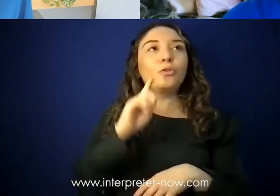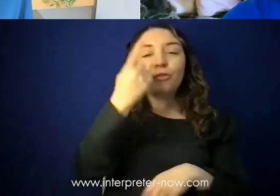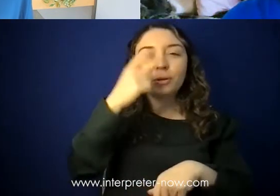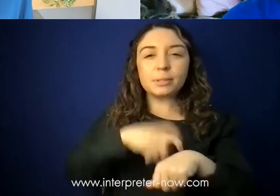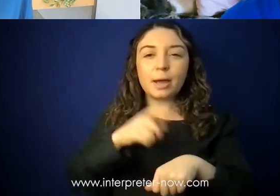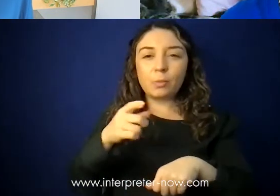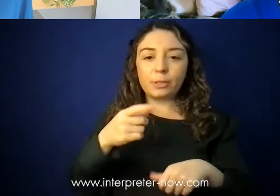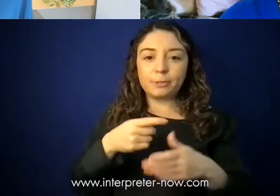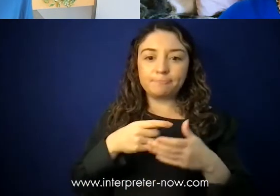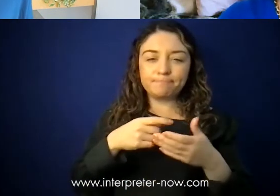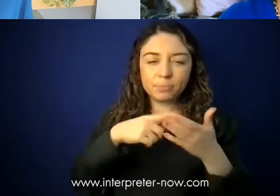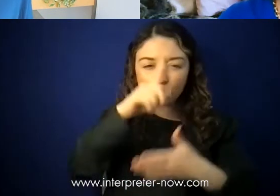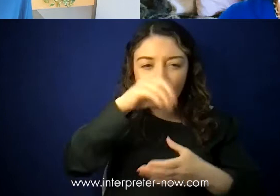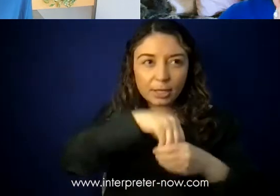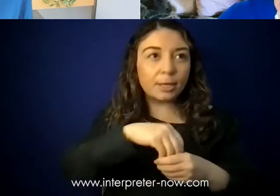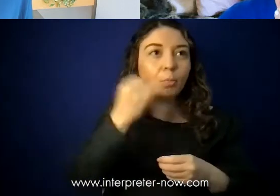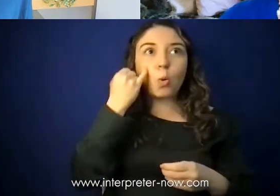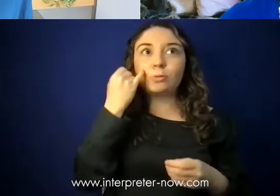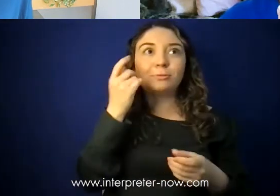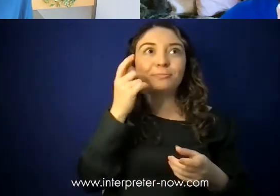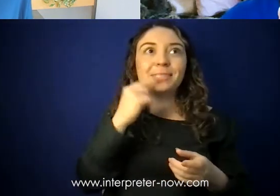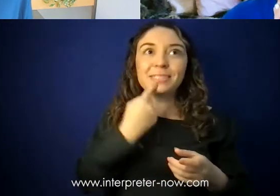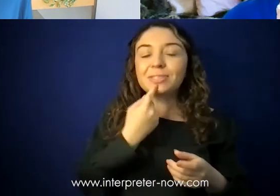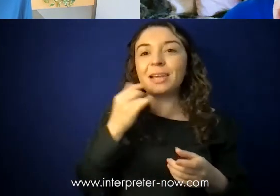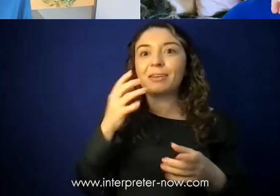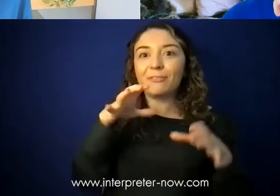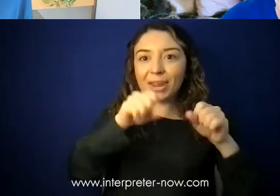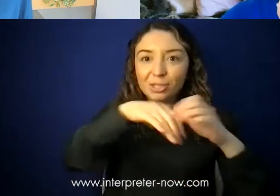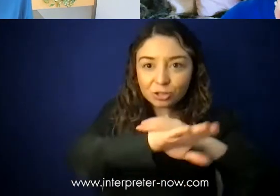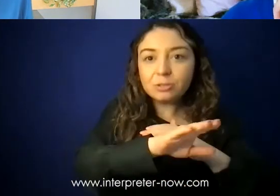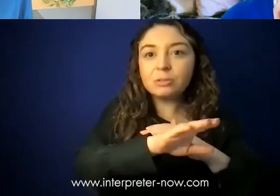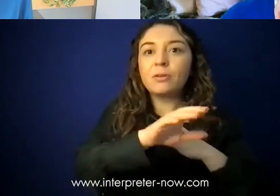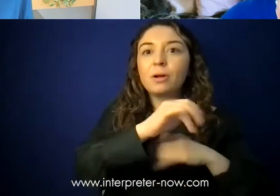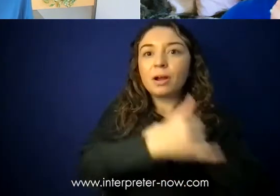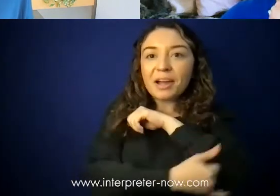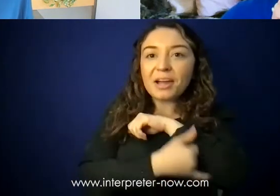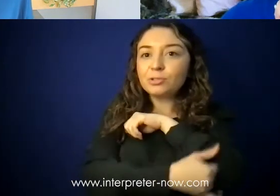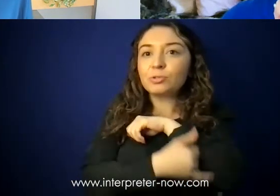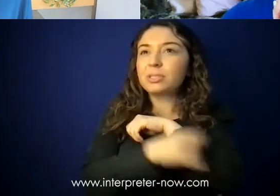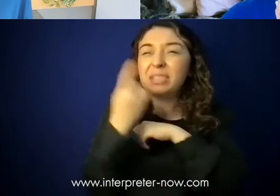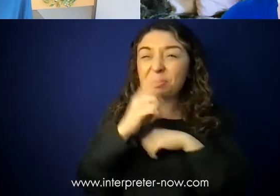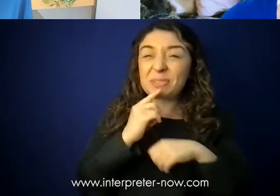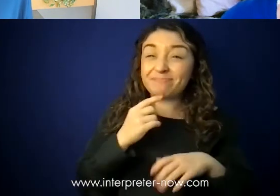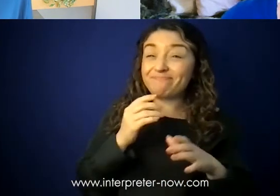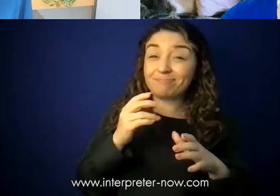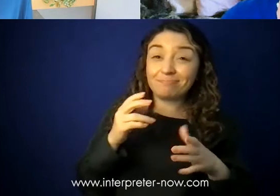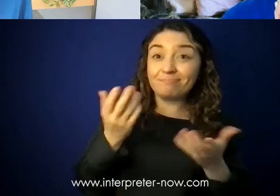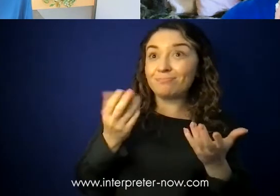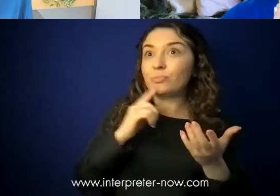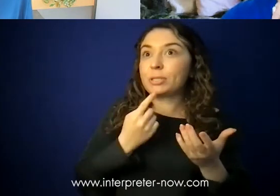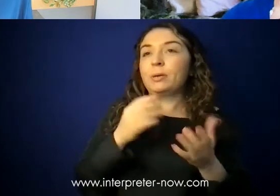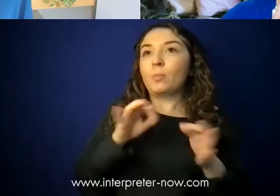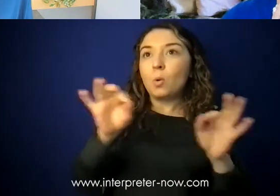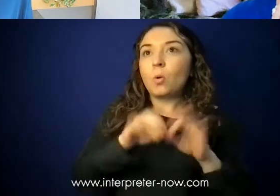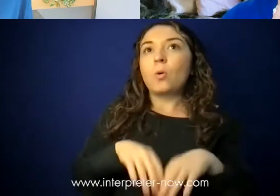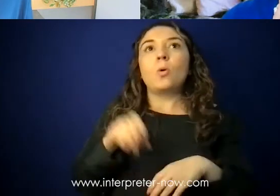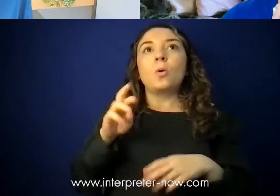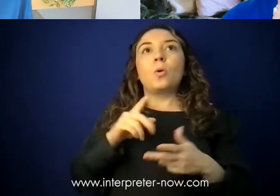and mentioning an invasion of a country, or war-related grief, loss, sadness, fear, etc.